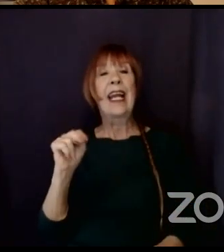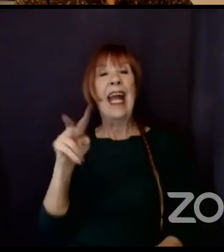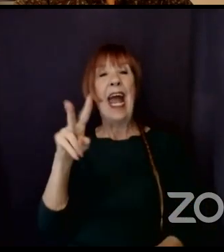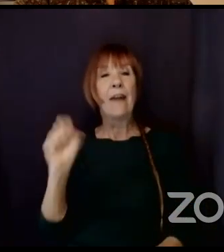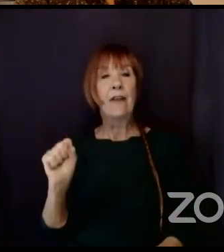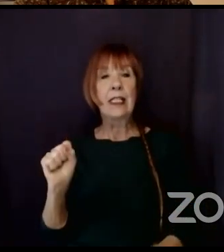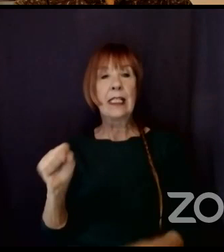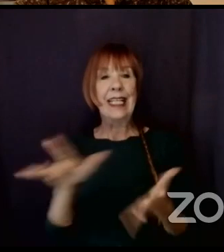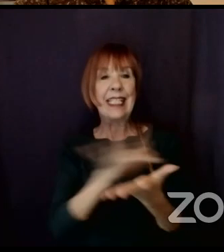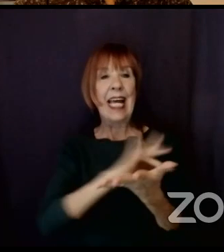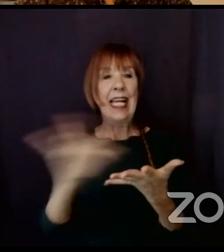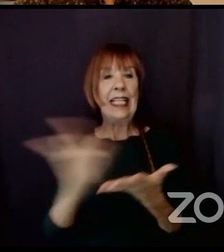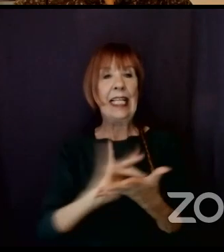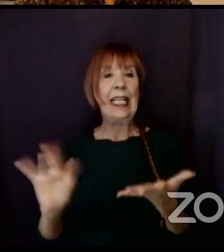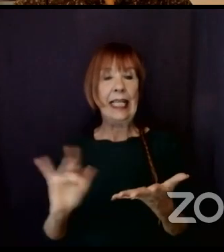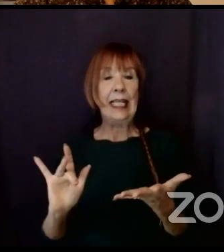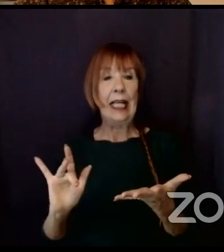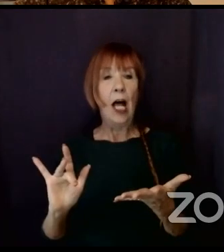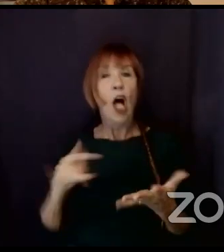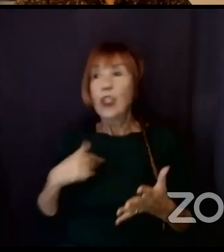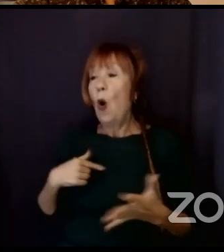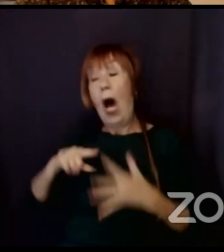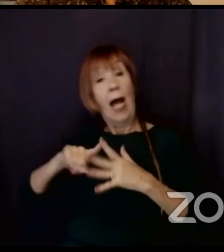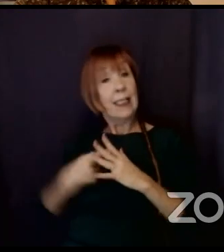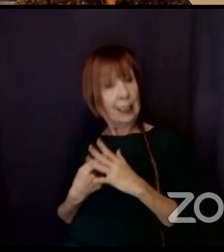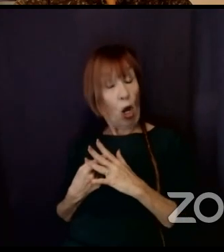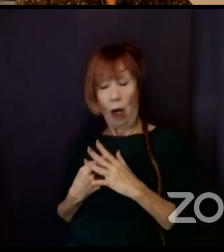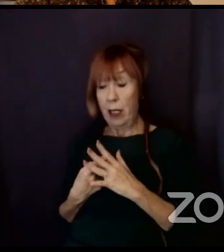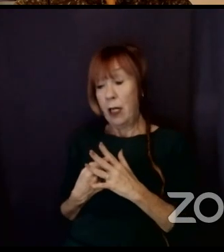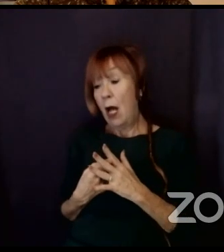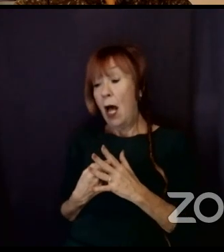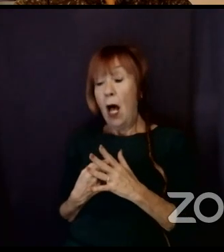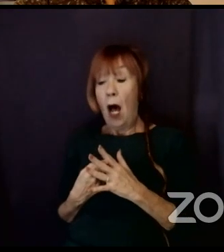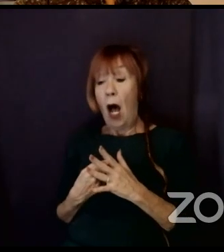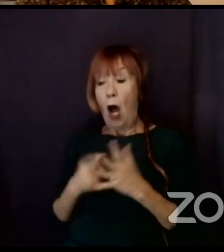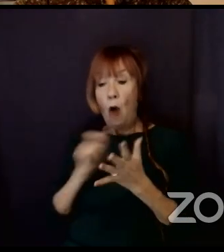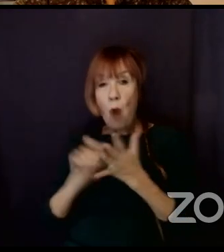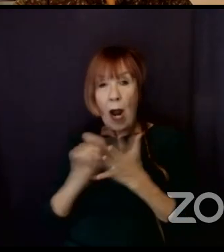in TV spec pilots. And your after working